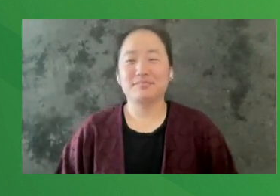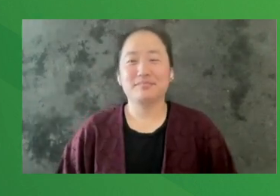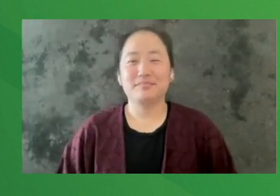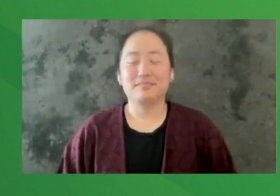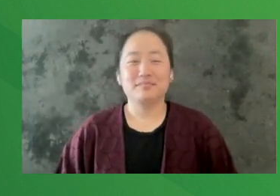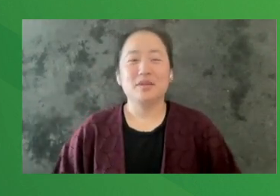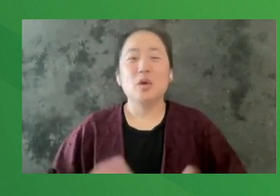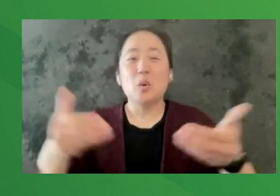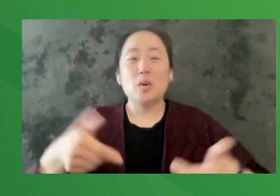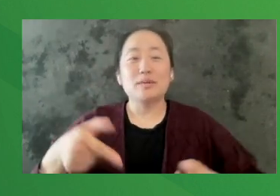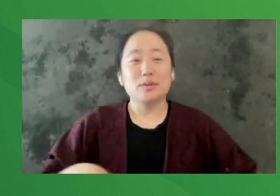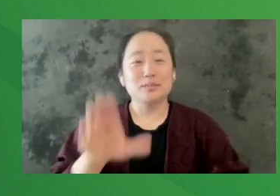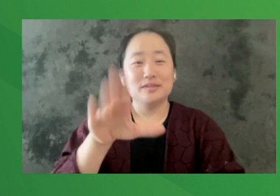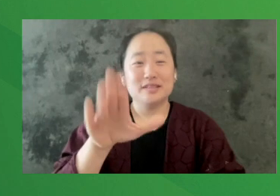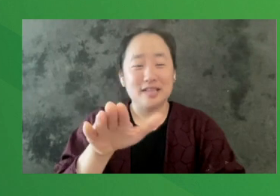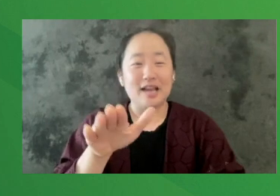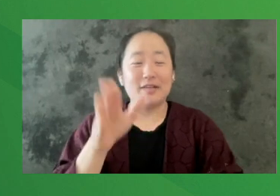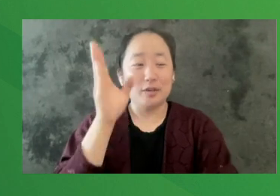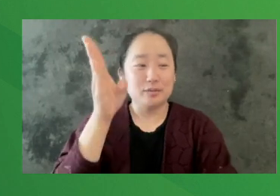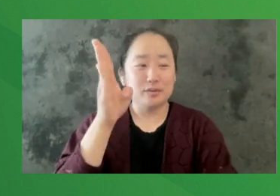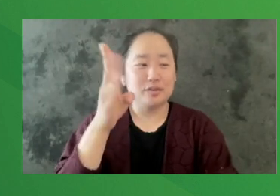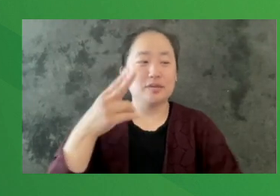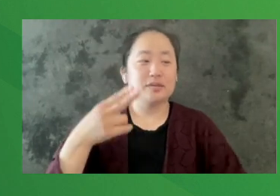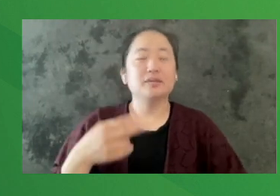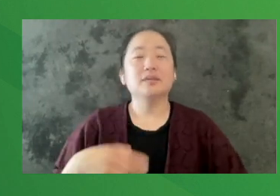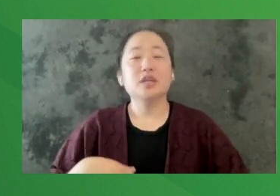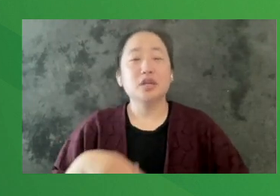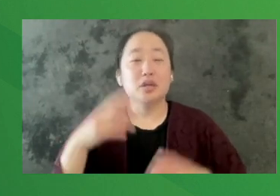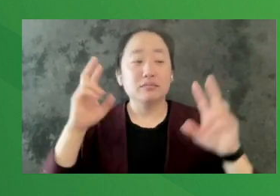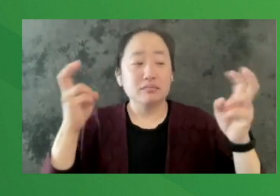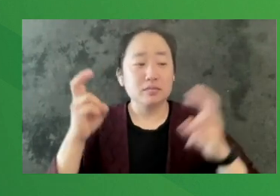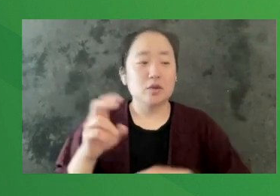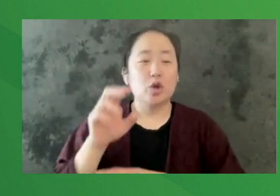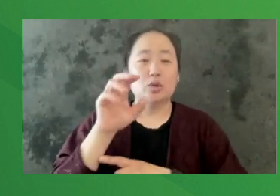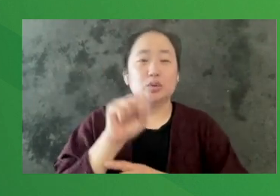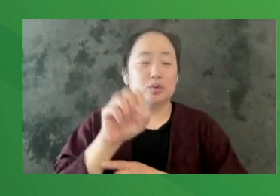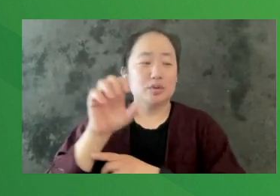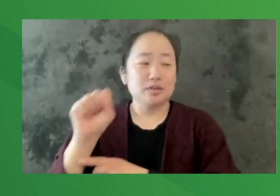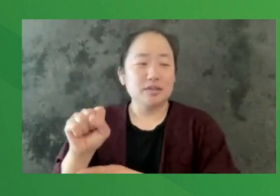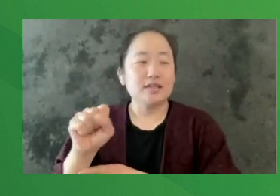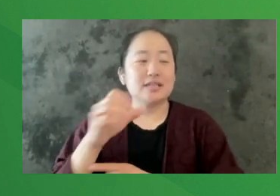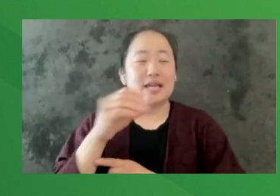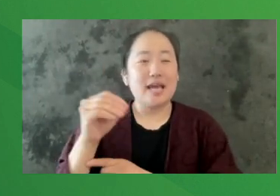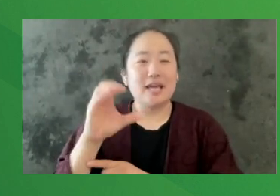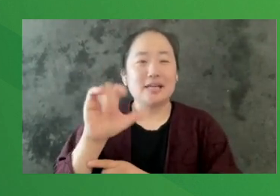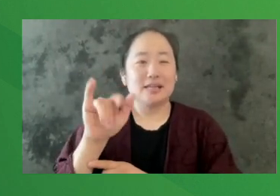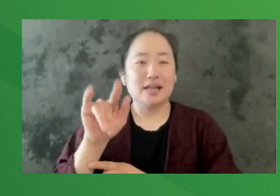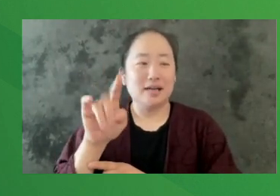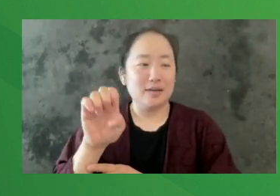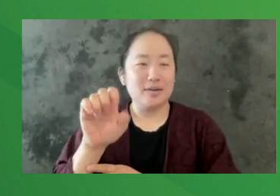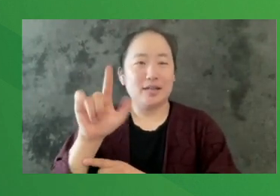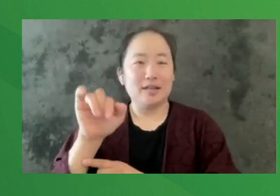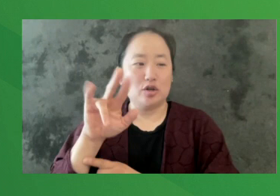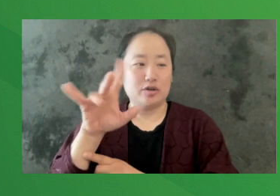session, Social Studies and Climate Literacy for a Sustainable Planet. I'm Fredie Adelman. I have the